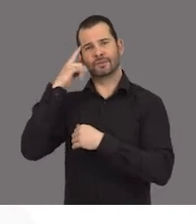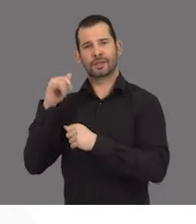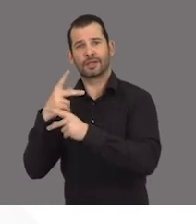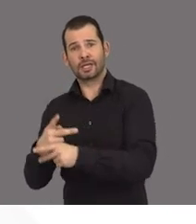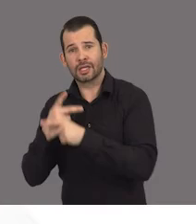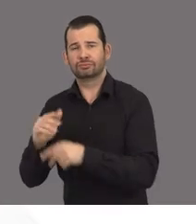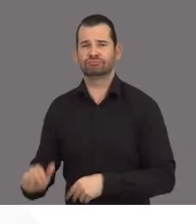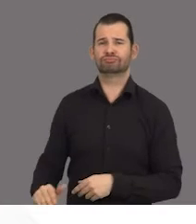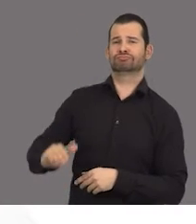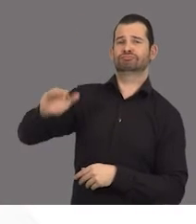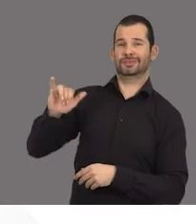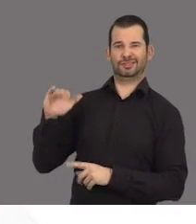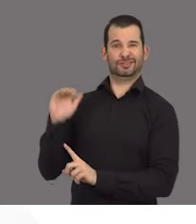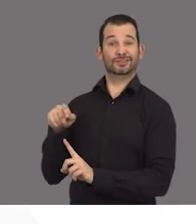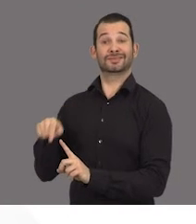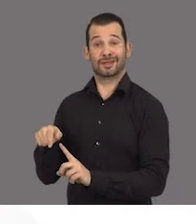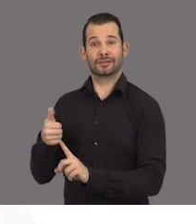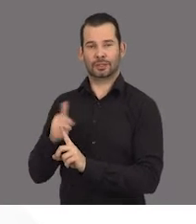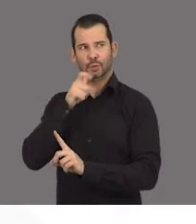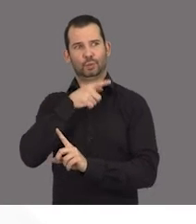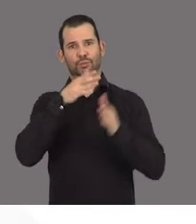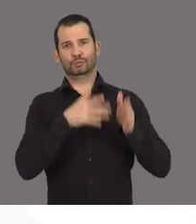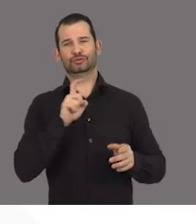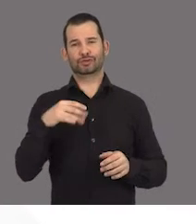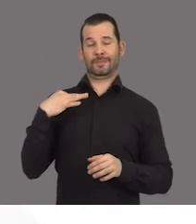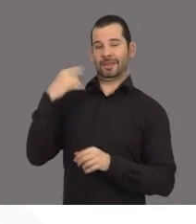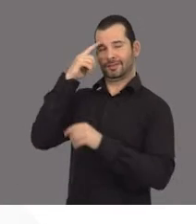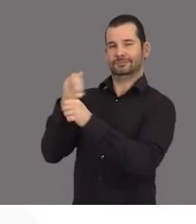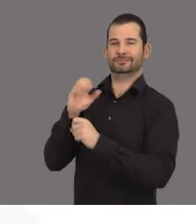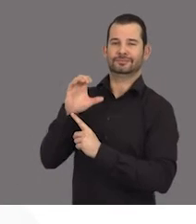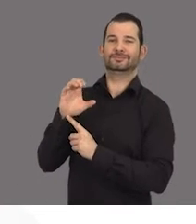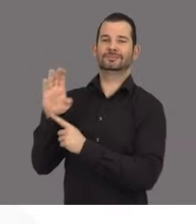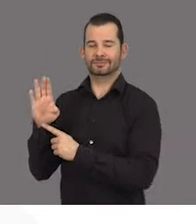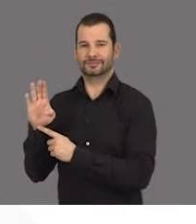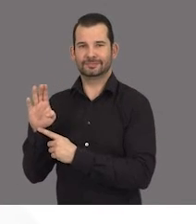the care and upbringing of the child and who should apply for the CCB.